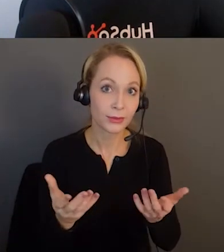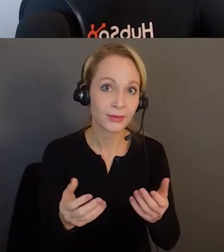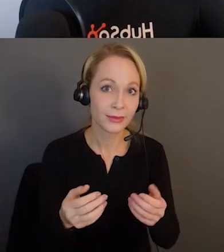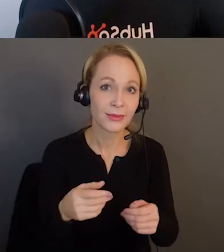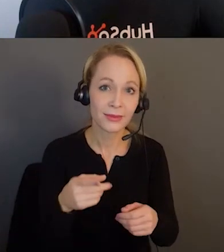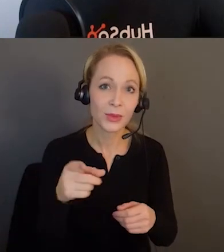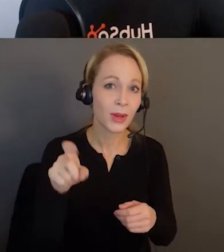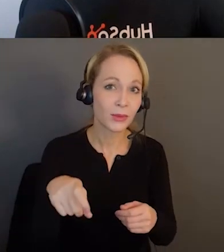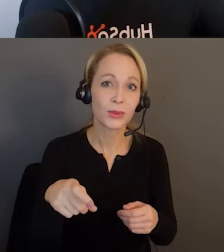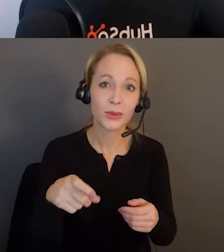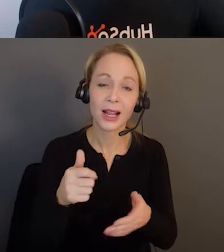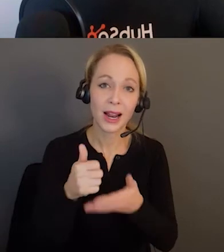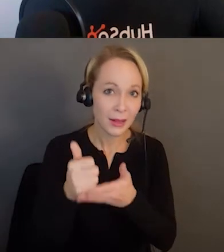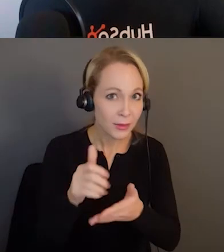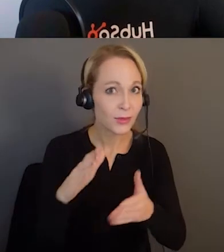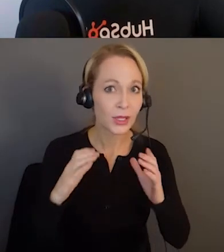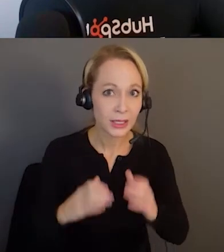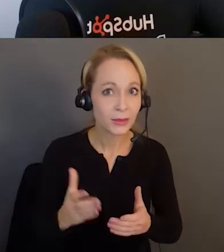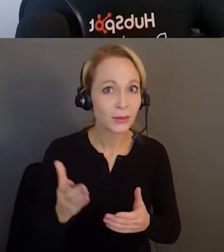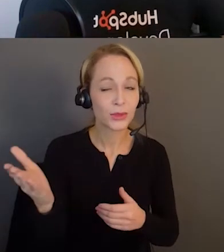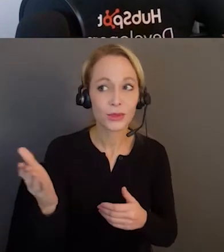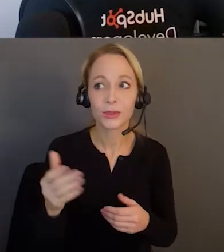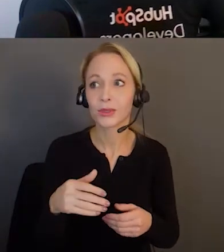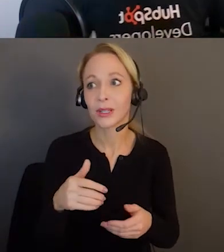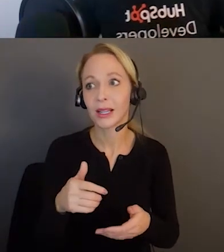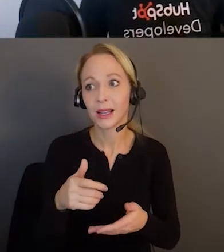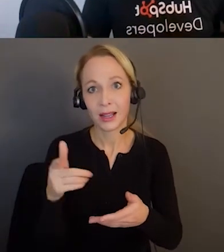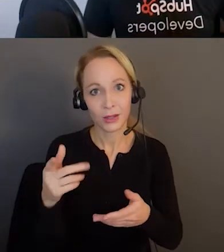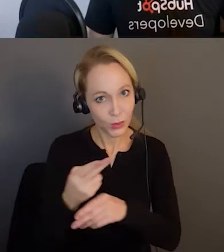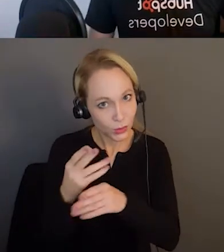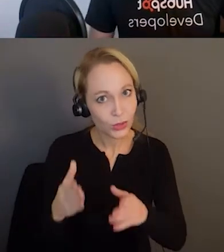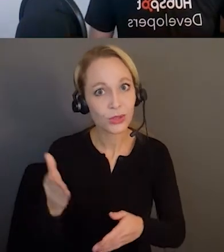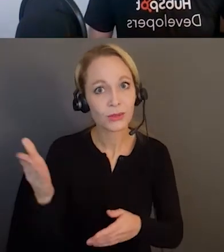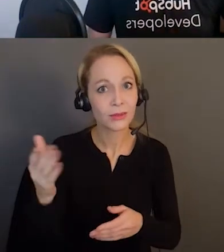YOU HAVE TO HELP YOUR CUSTOMERS, HELP USERS UNDERSTAND HOW IT WORKS.